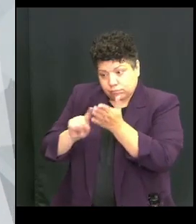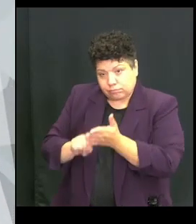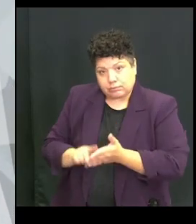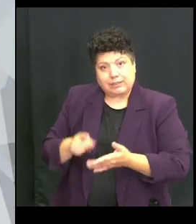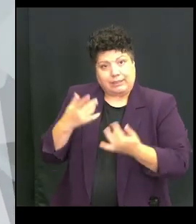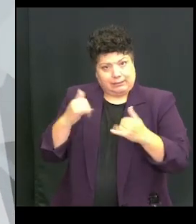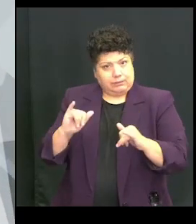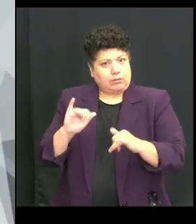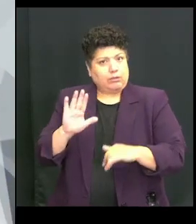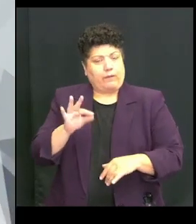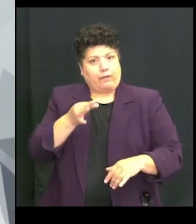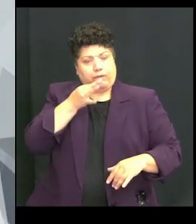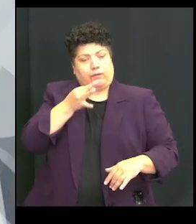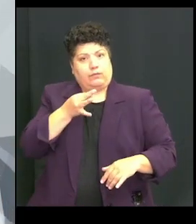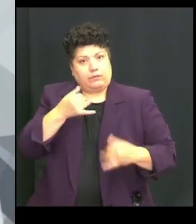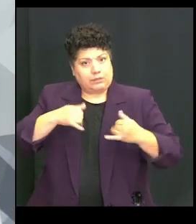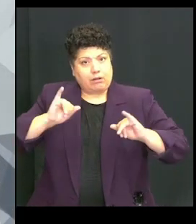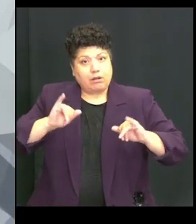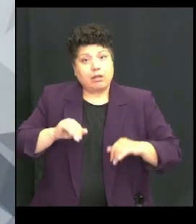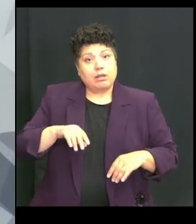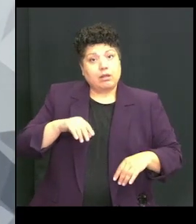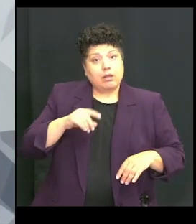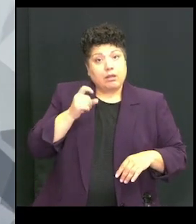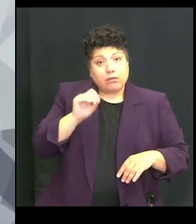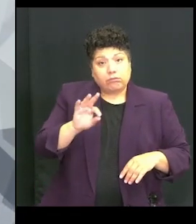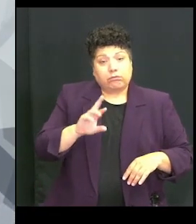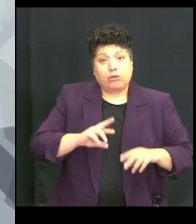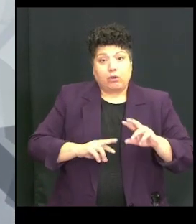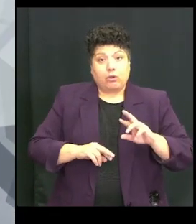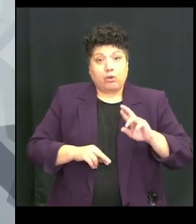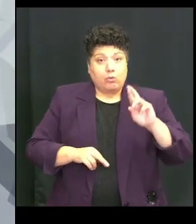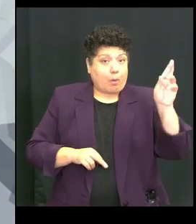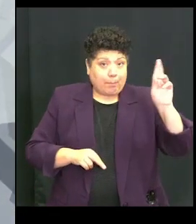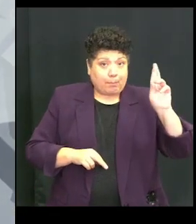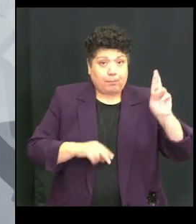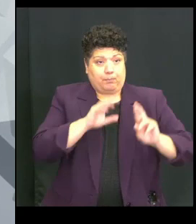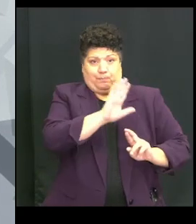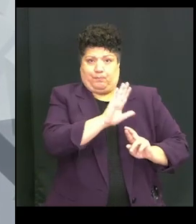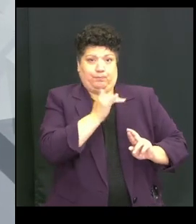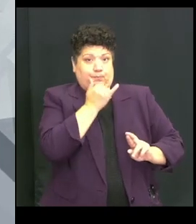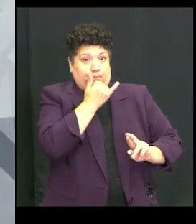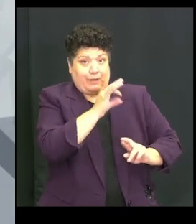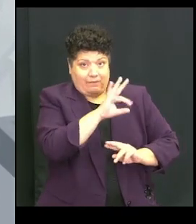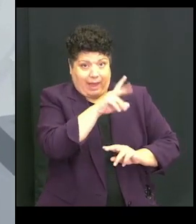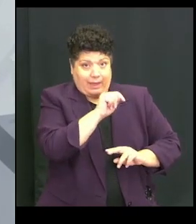if you try to correct Republican on the facts, they'll move their attitudes towards factual information.